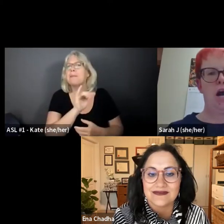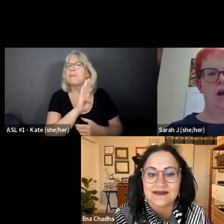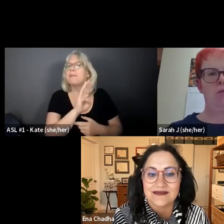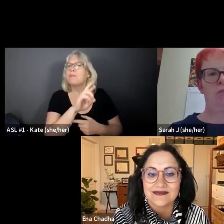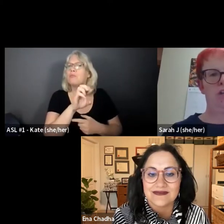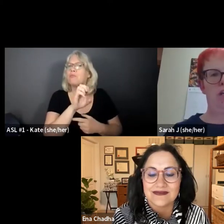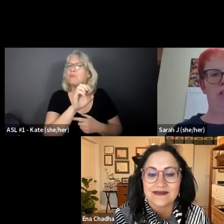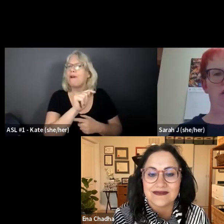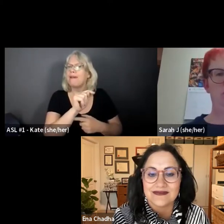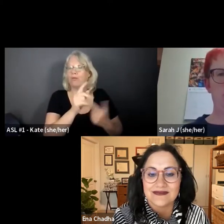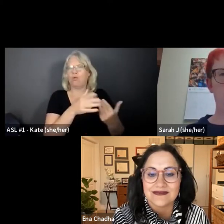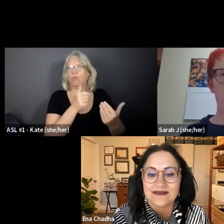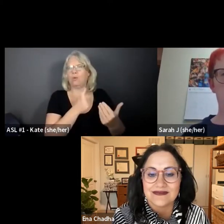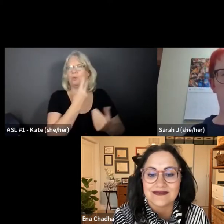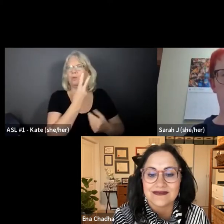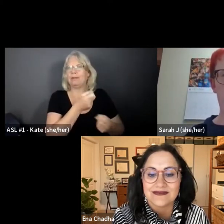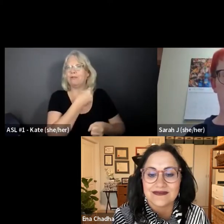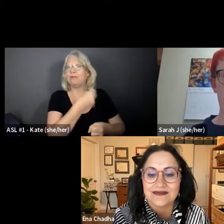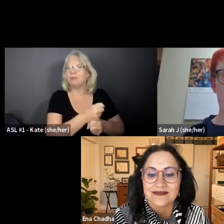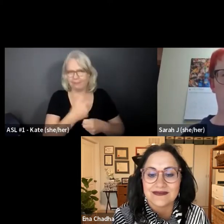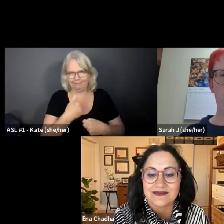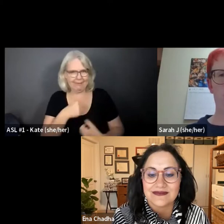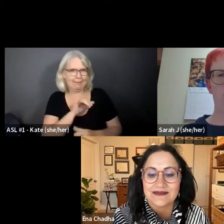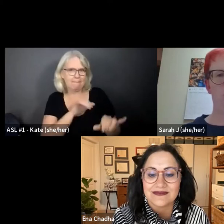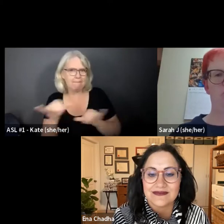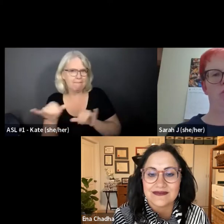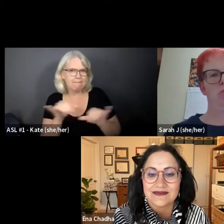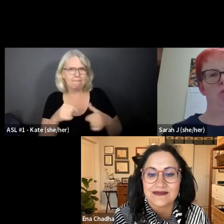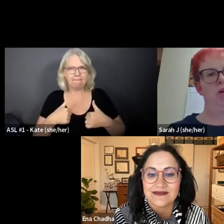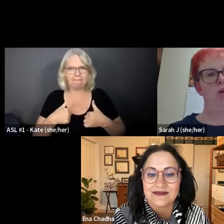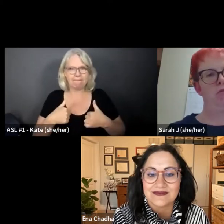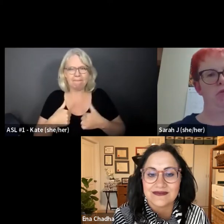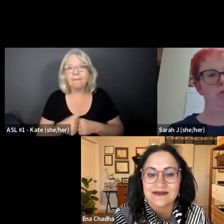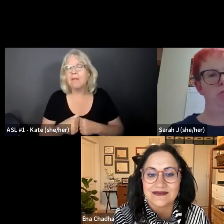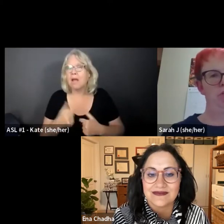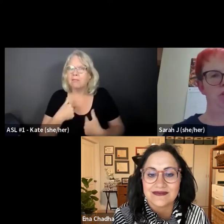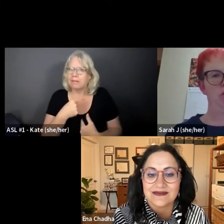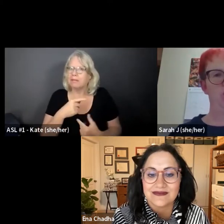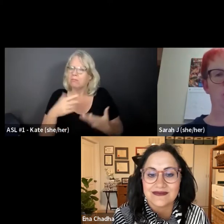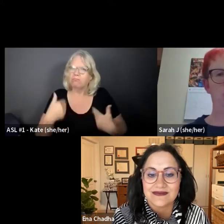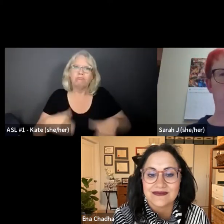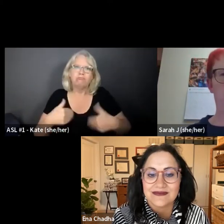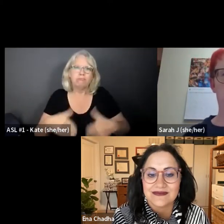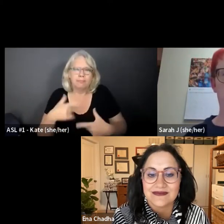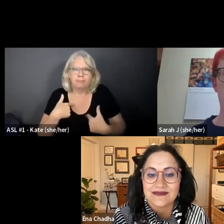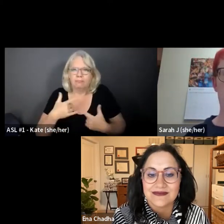AND LIKE HE SAID, IT'S WONDERFUL TO BE ABLE TO BE PART OF A GROUP TO TRY TO MAKE A DIFFERENCE